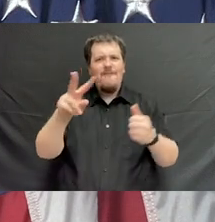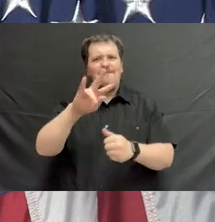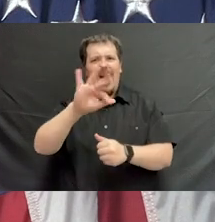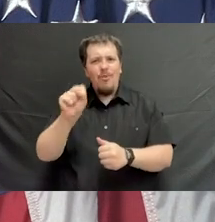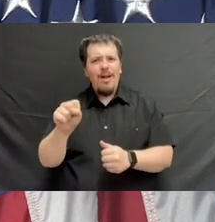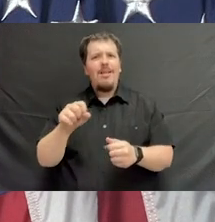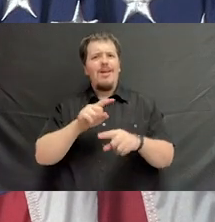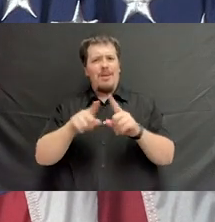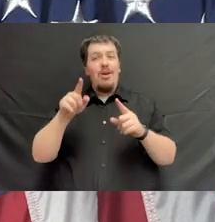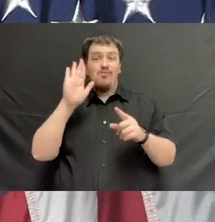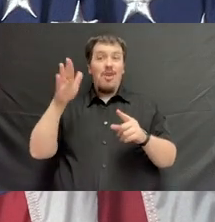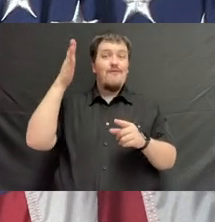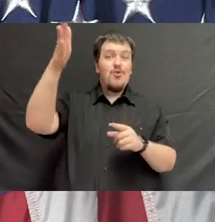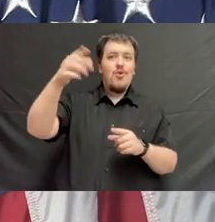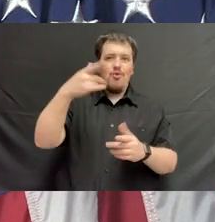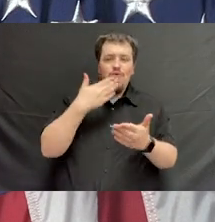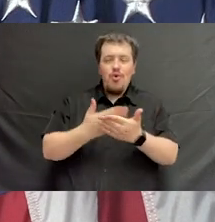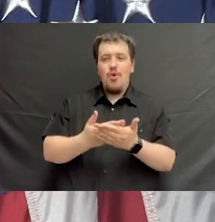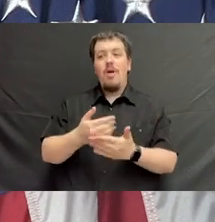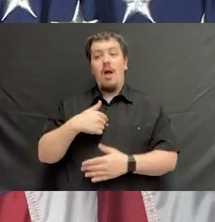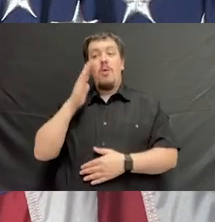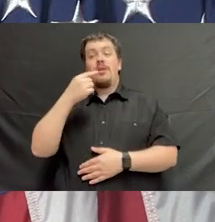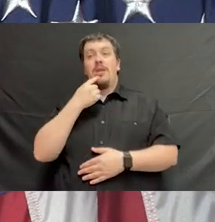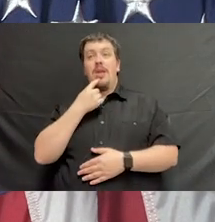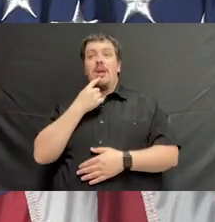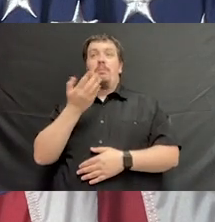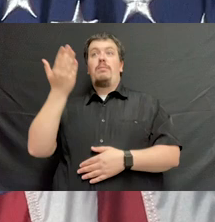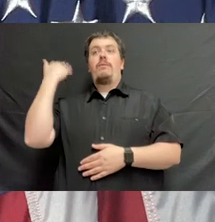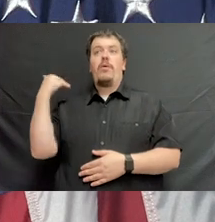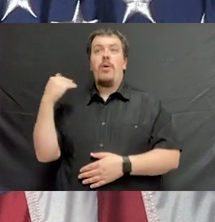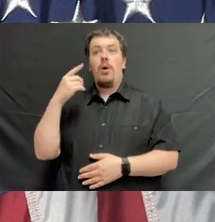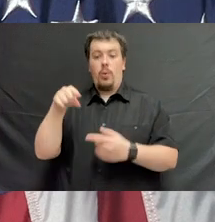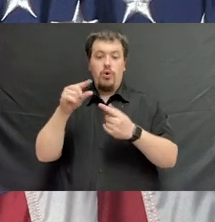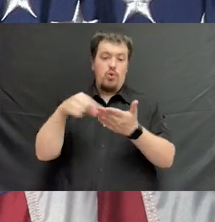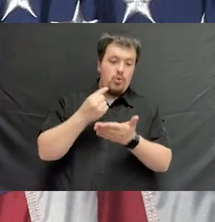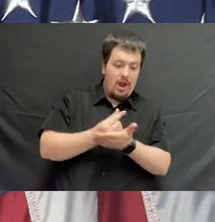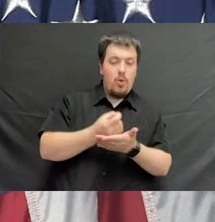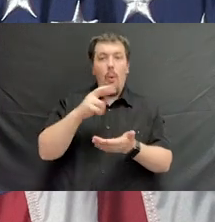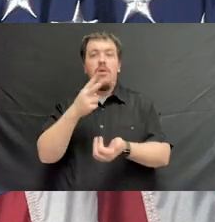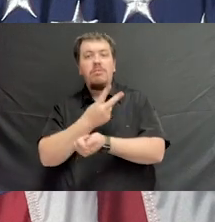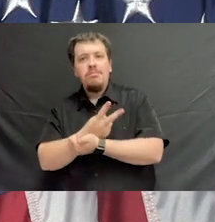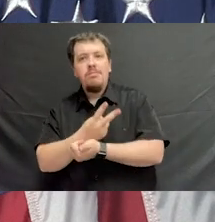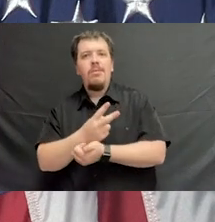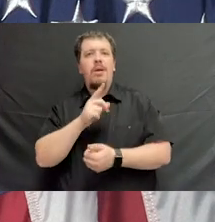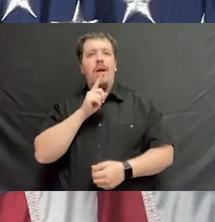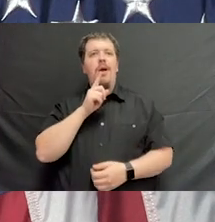So the outlook for you is good. And I would have said a year ago, when you graduated from college or your graduate program,